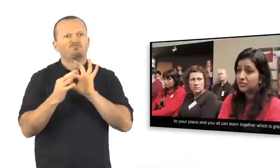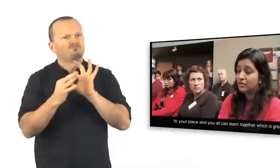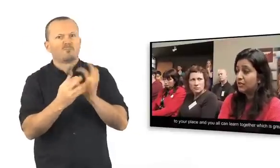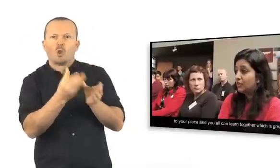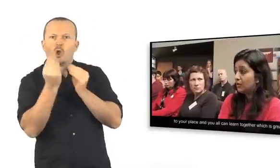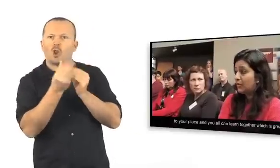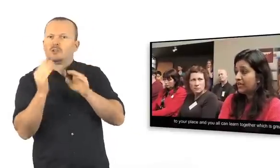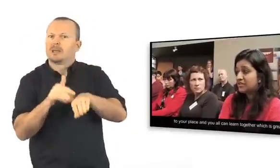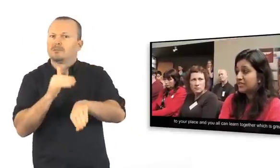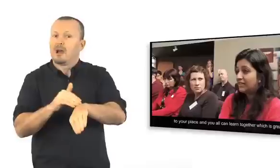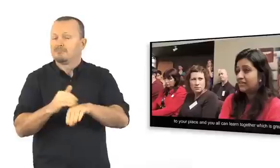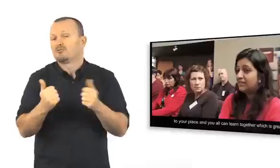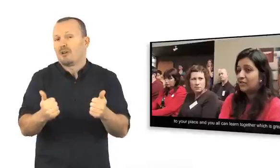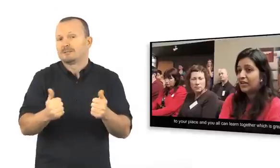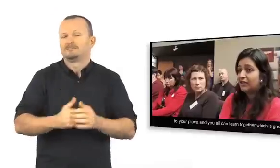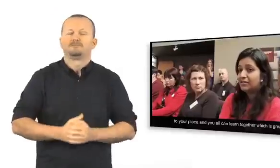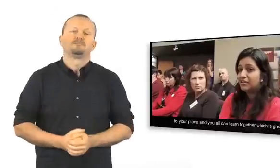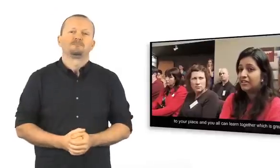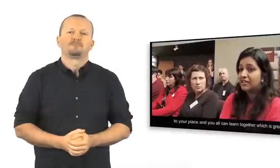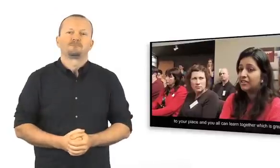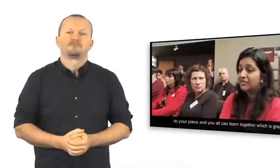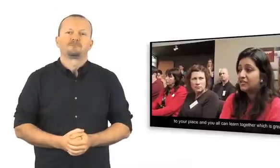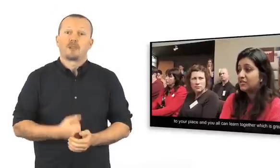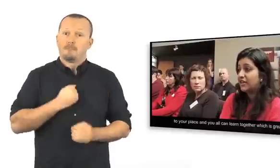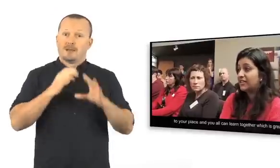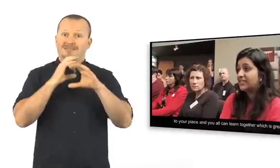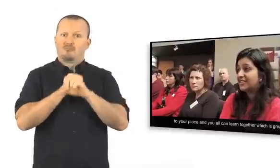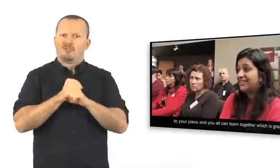to your place and you all can learn together, which is great.